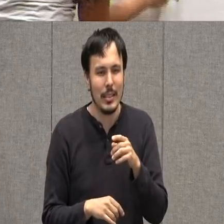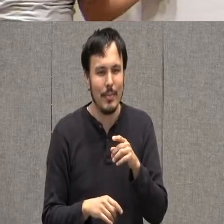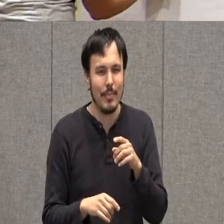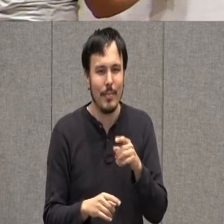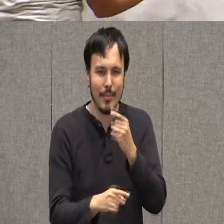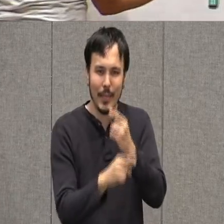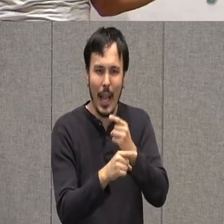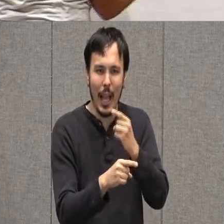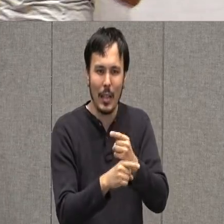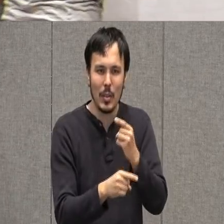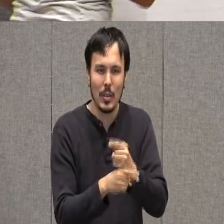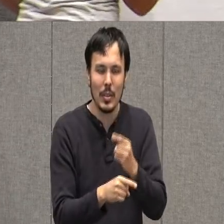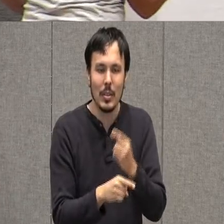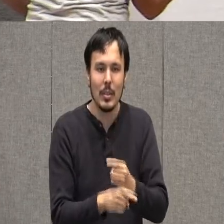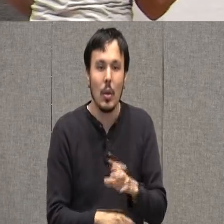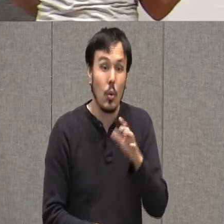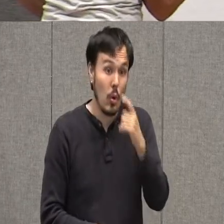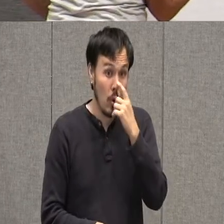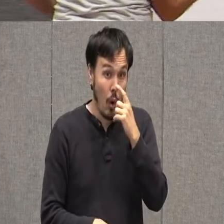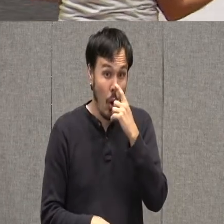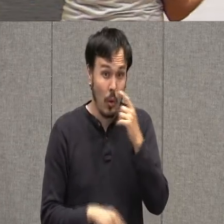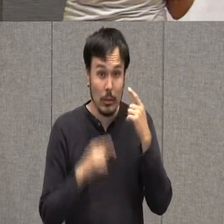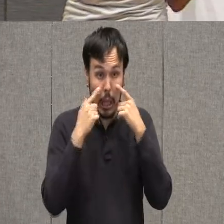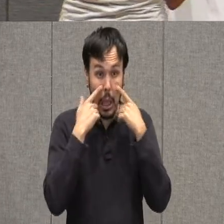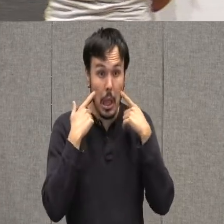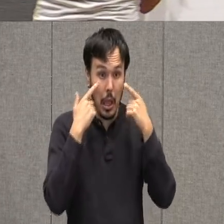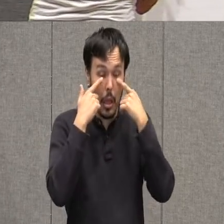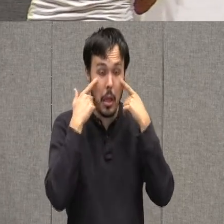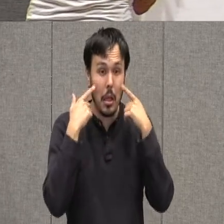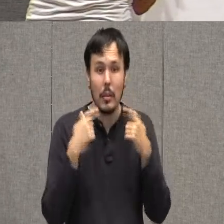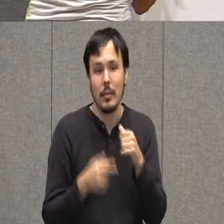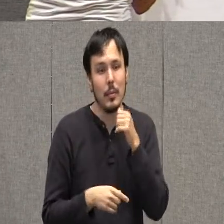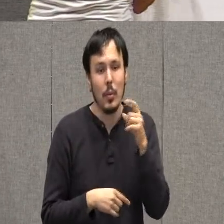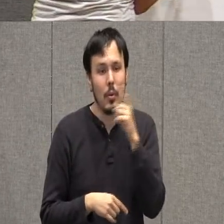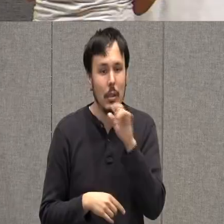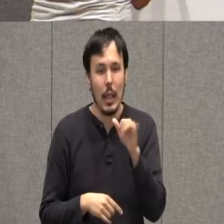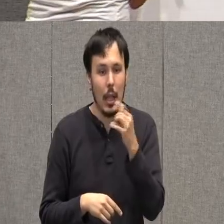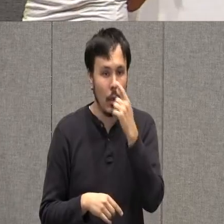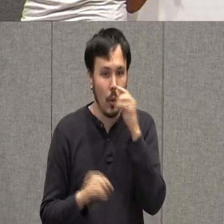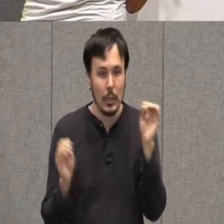See how that doesn't really look like a nose shape anymore? [Ley] Right, yeah. So sometimes, just like the hint of it.